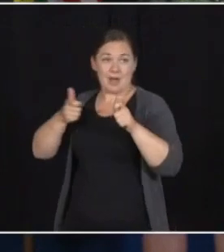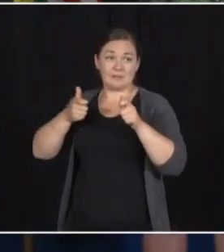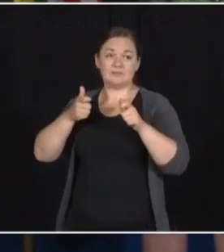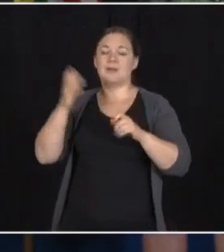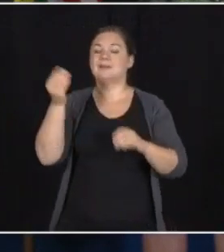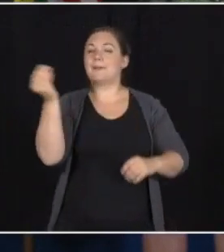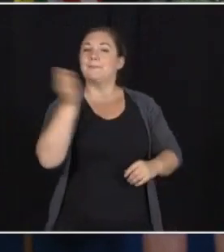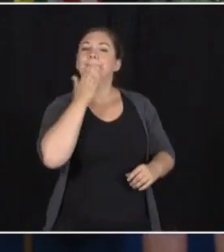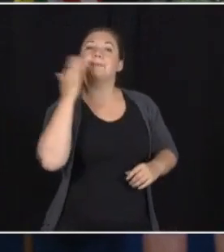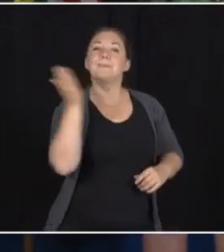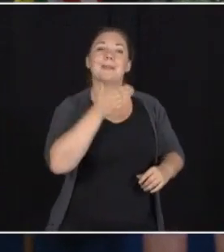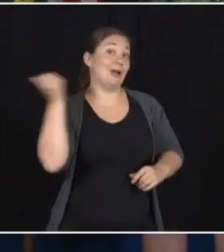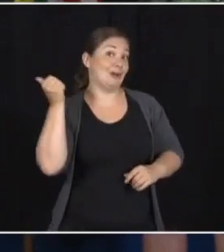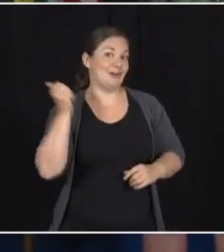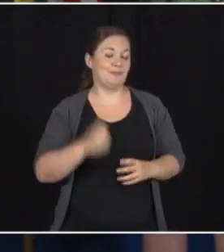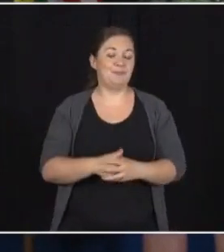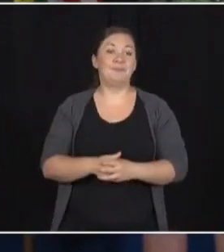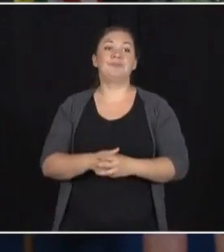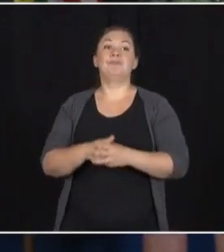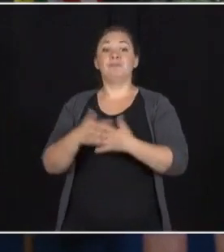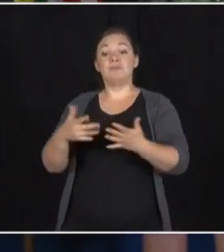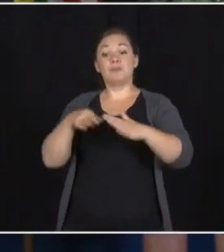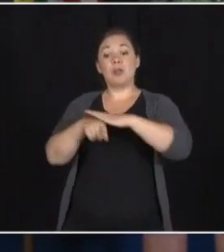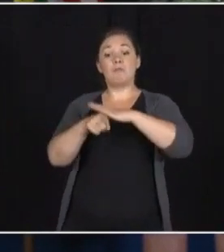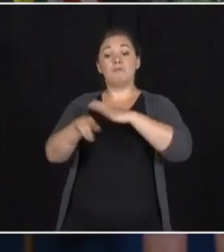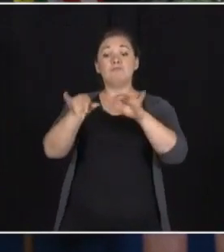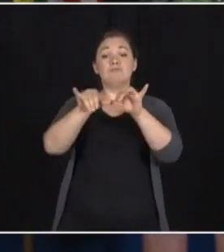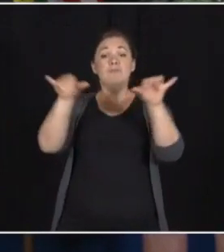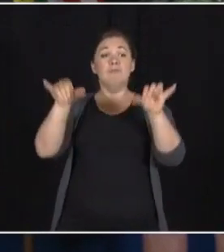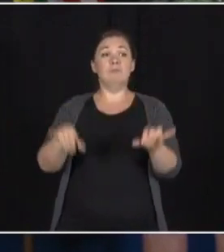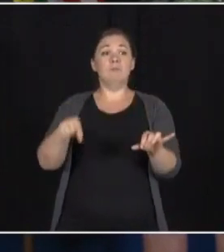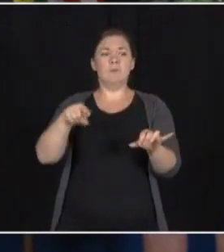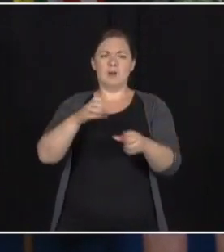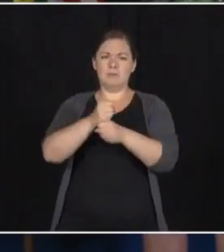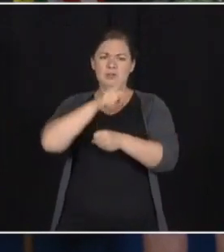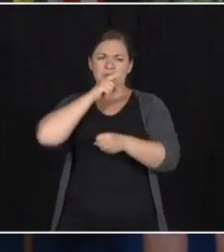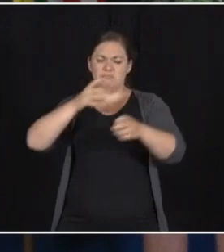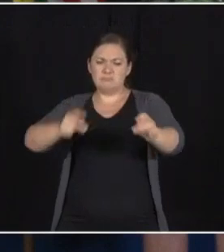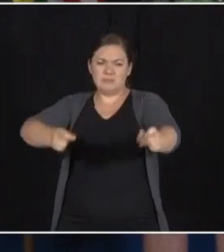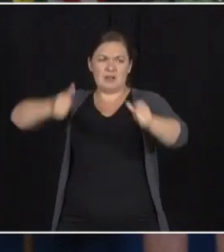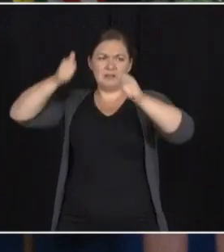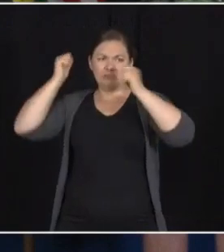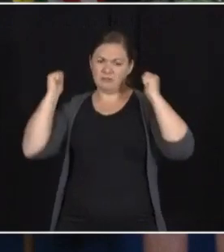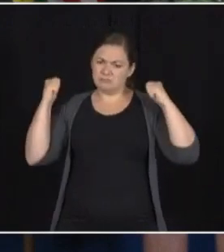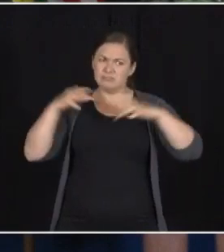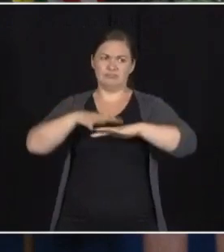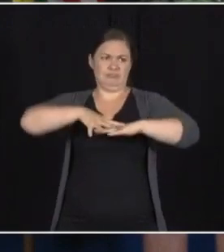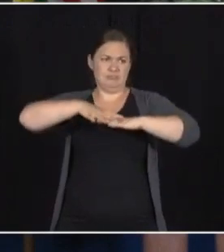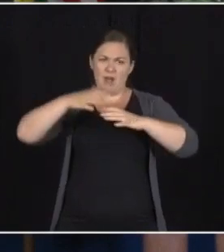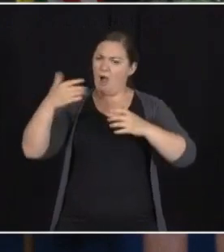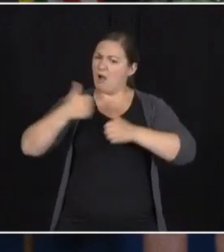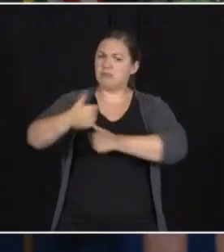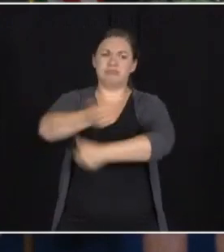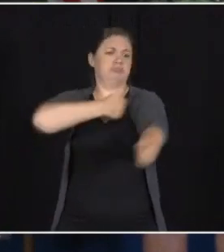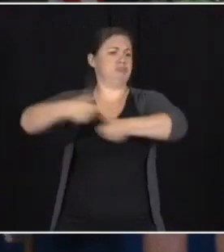We will build faster and better. We are committed to building a transit system that will get people moving, reduce